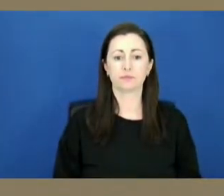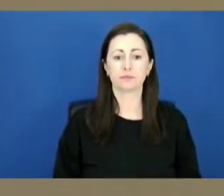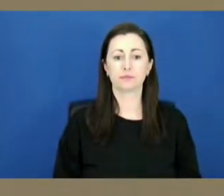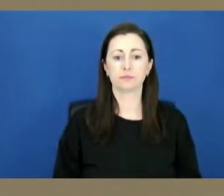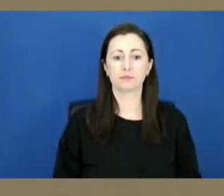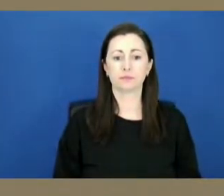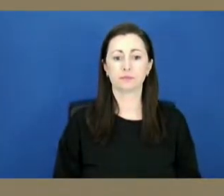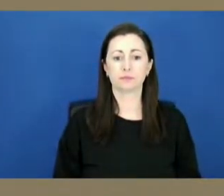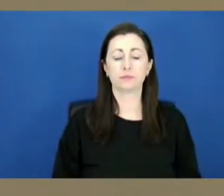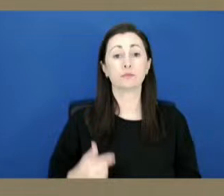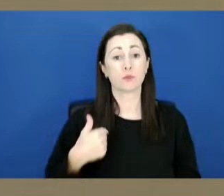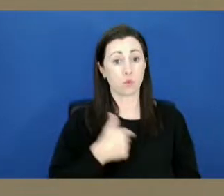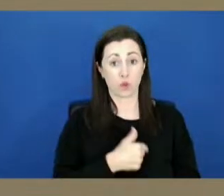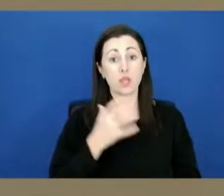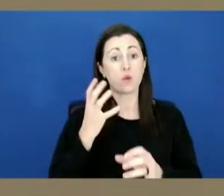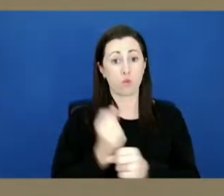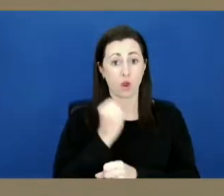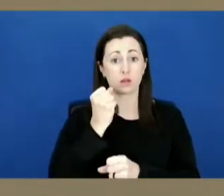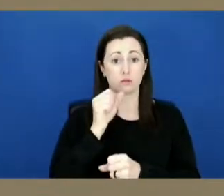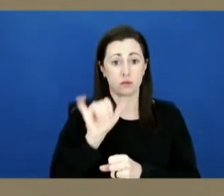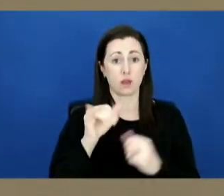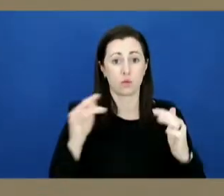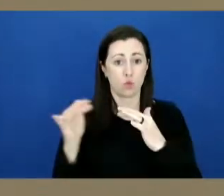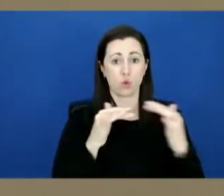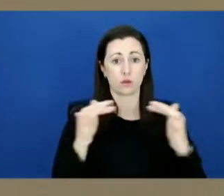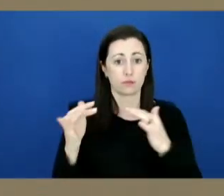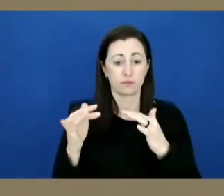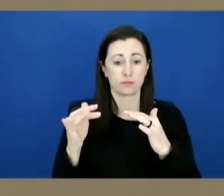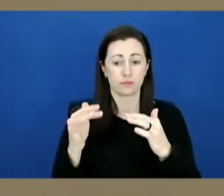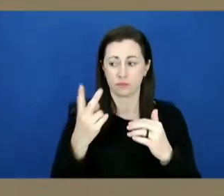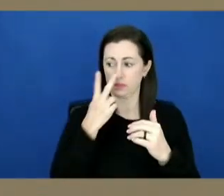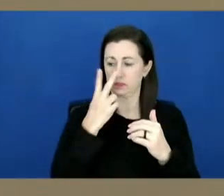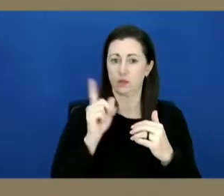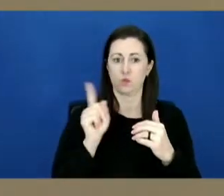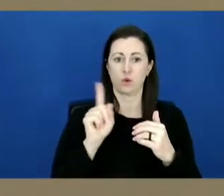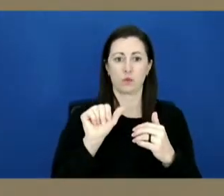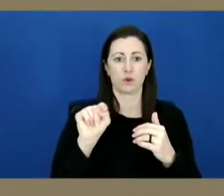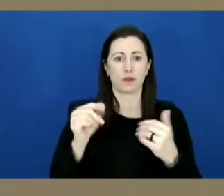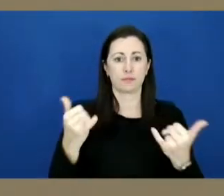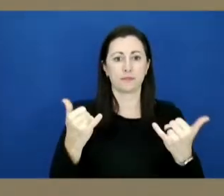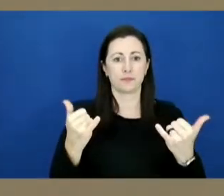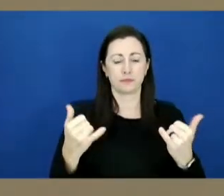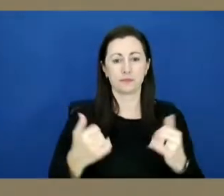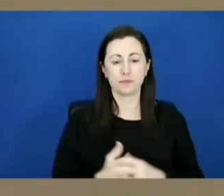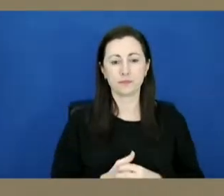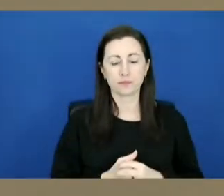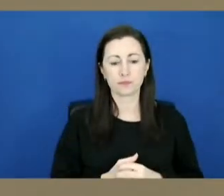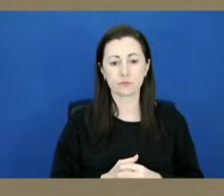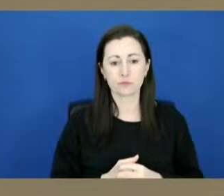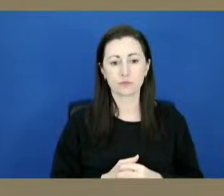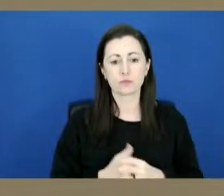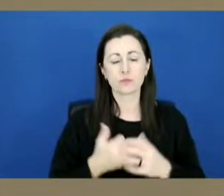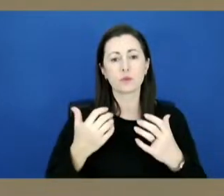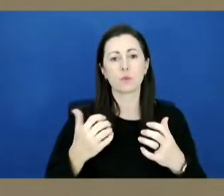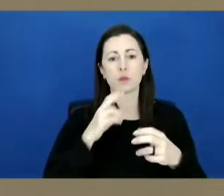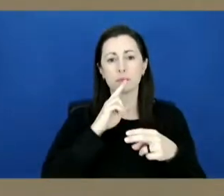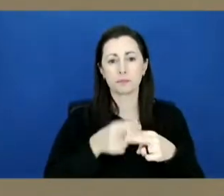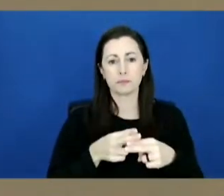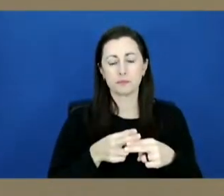WORLD WAR II.